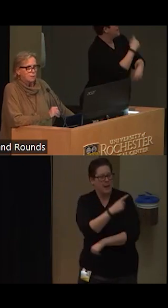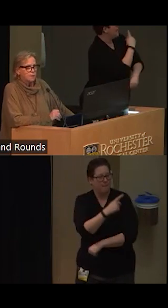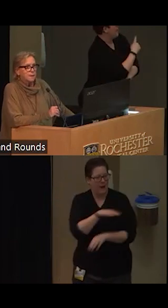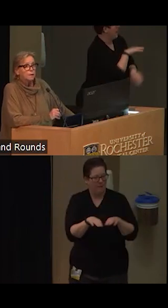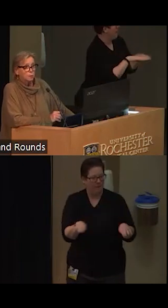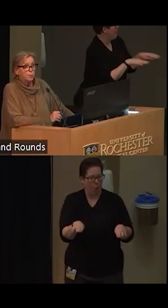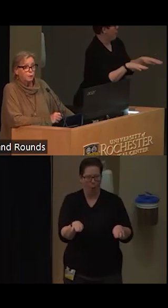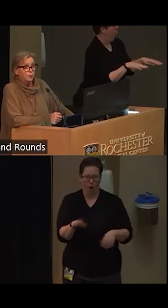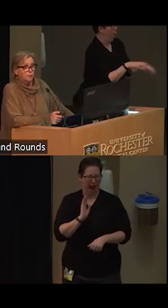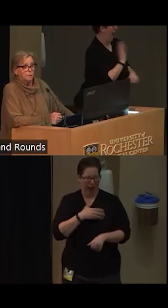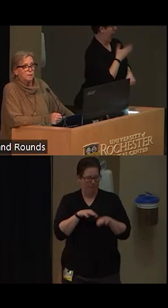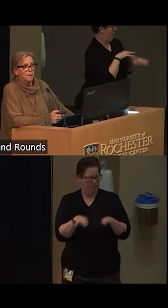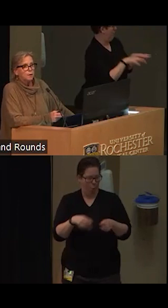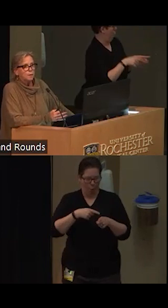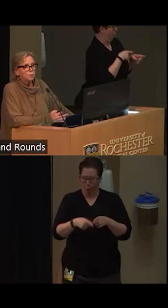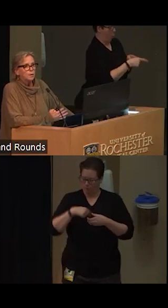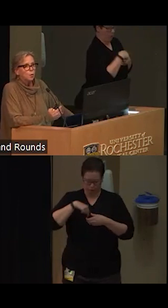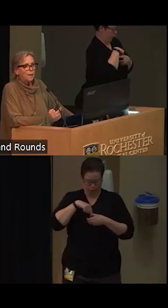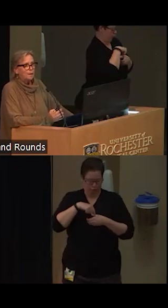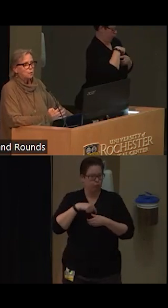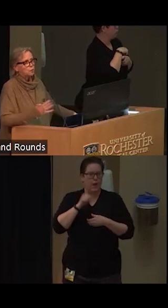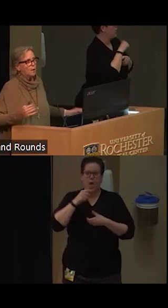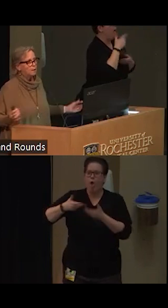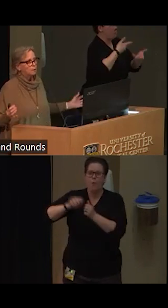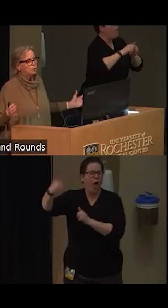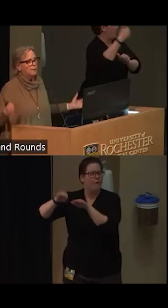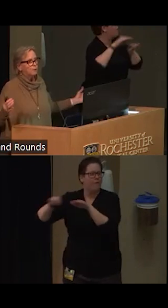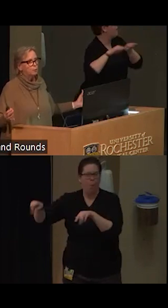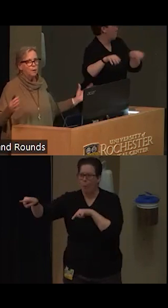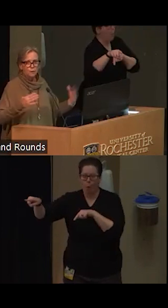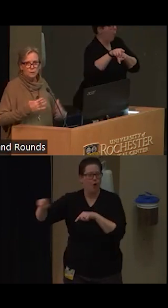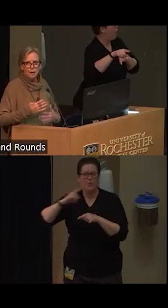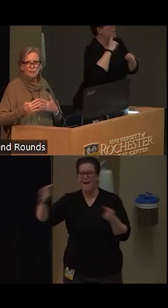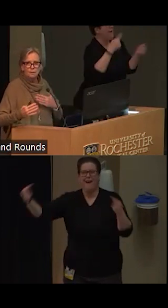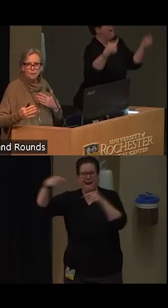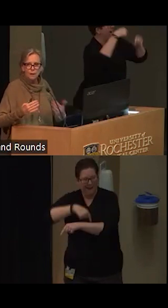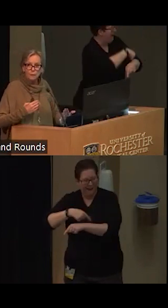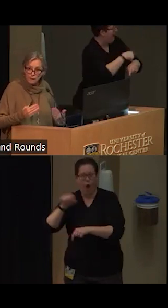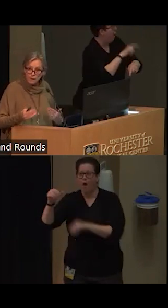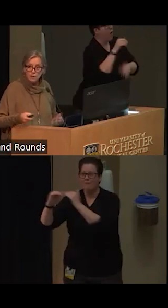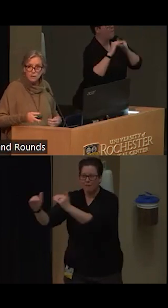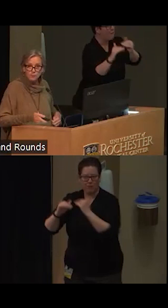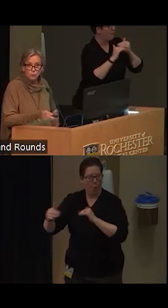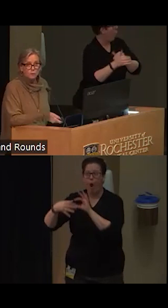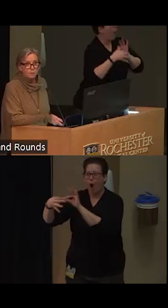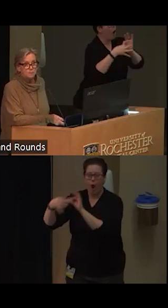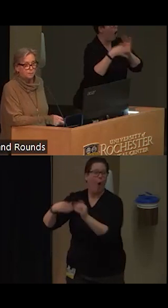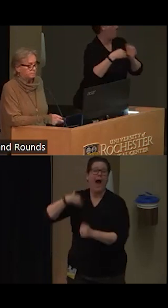are very siled per unit so this was a way to try to make cross- kind of relationships with people